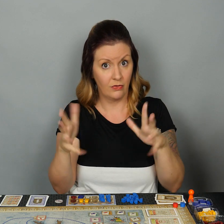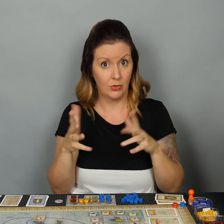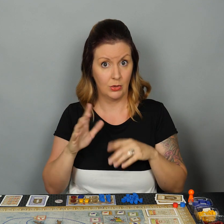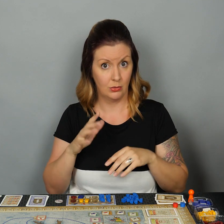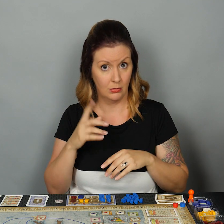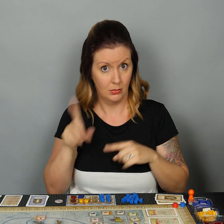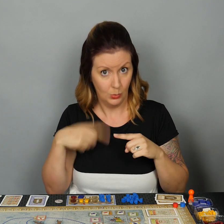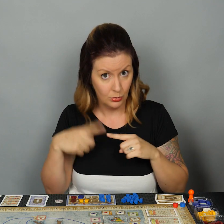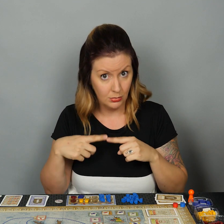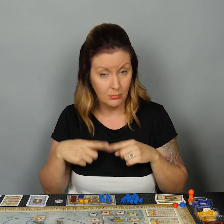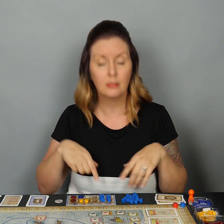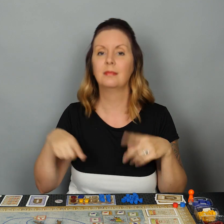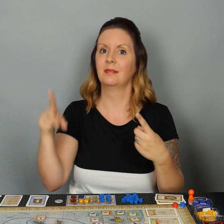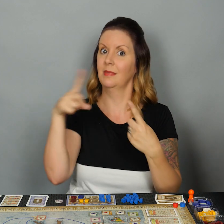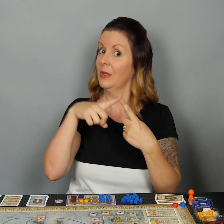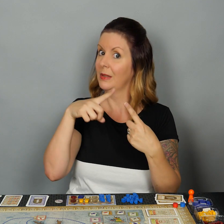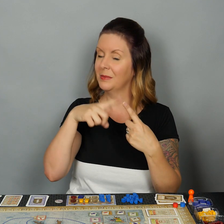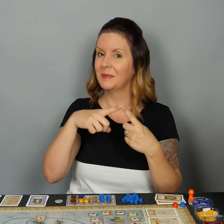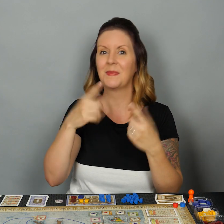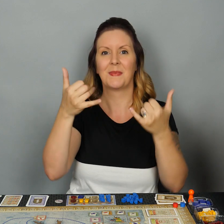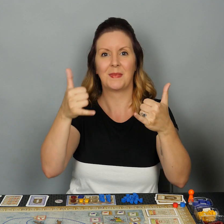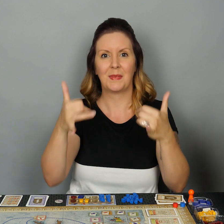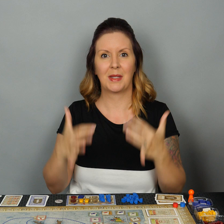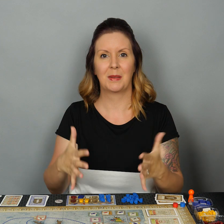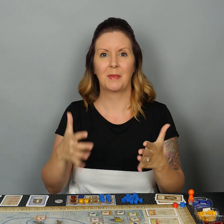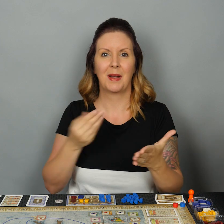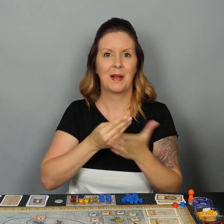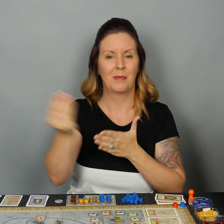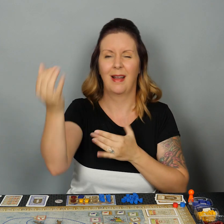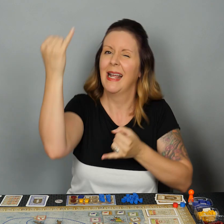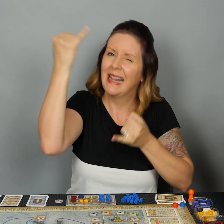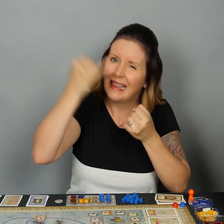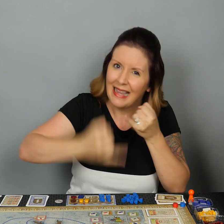The game is over when 1 of 2 things happens.